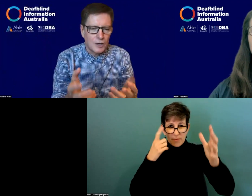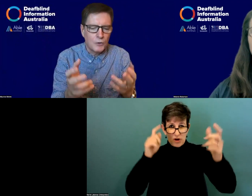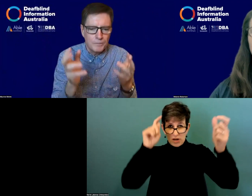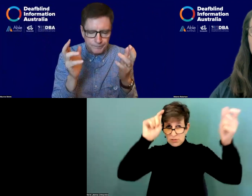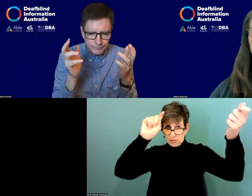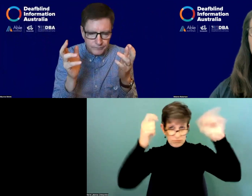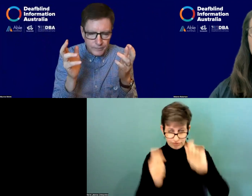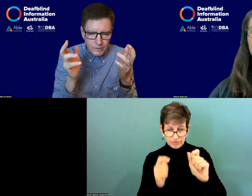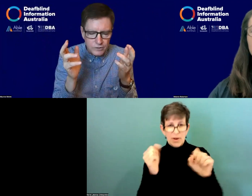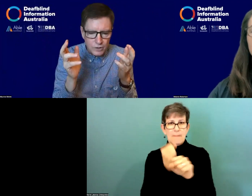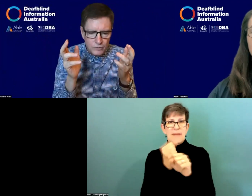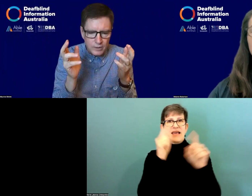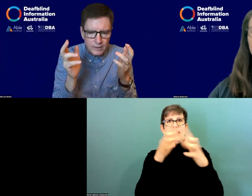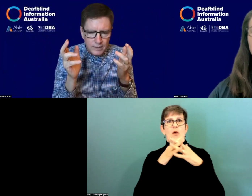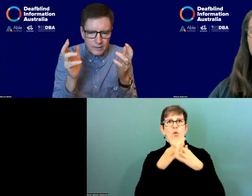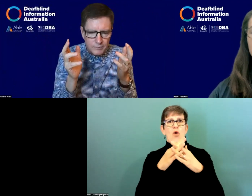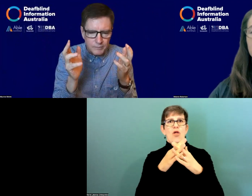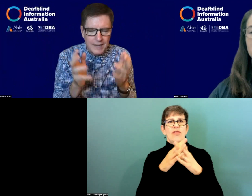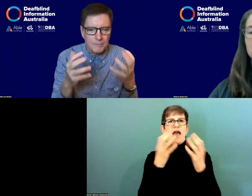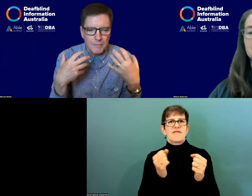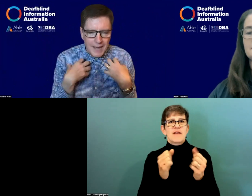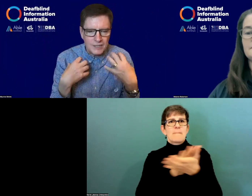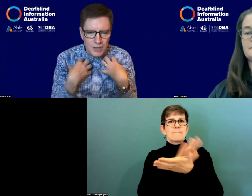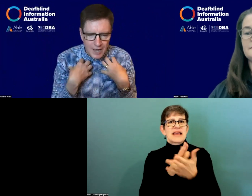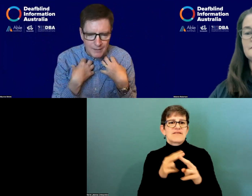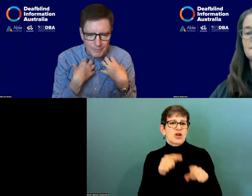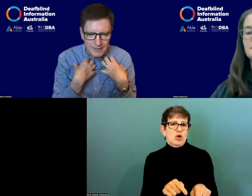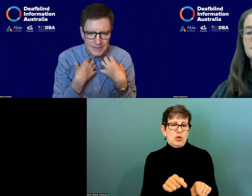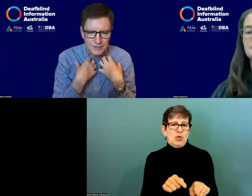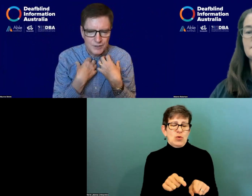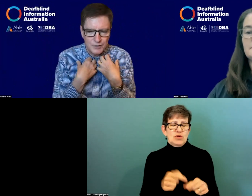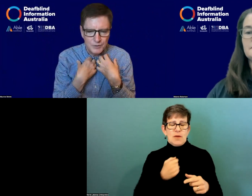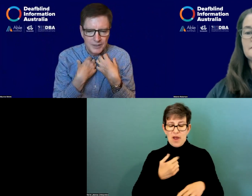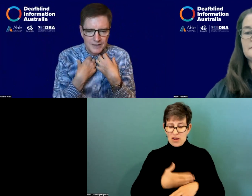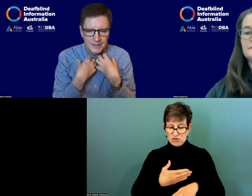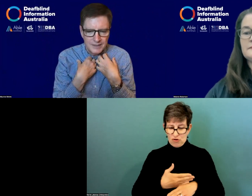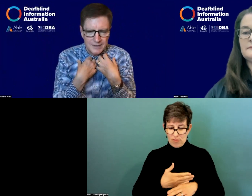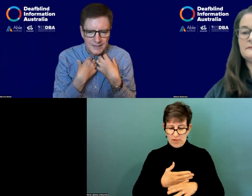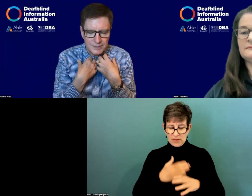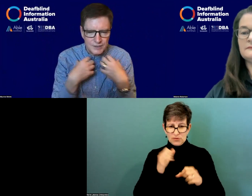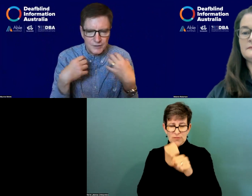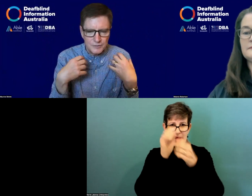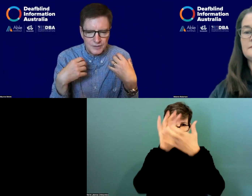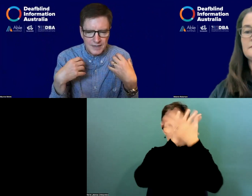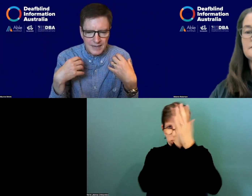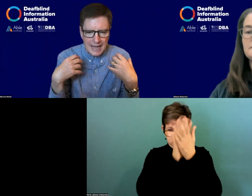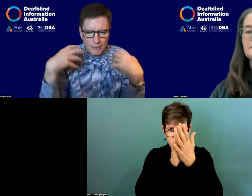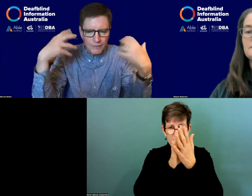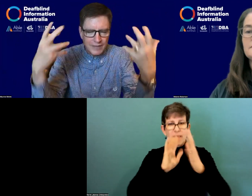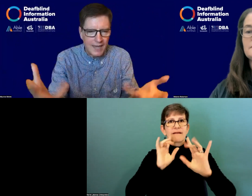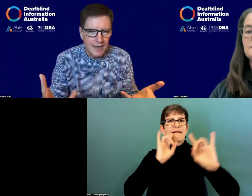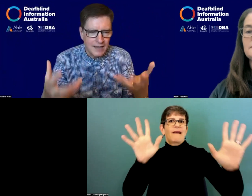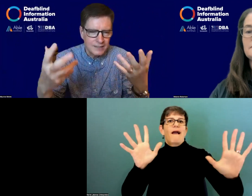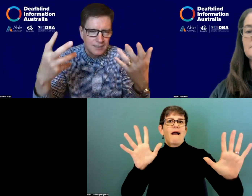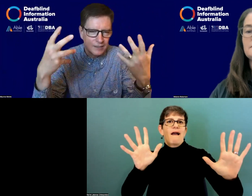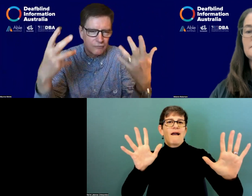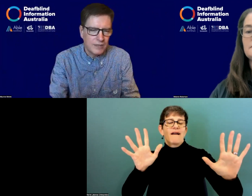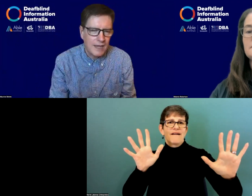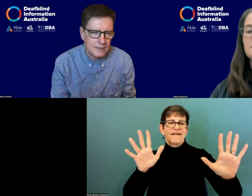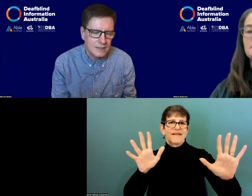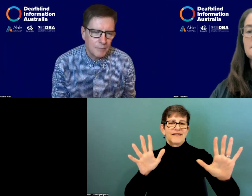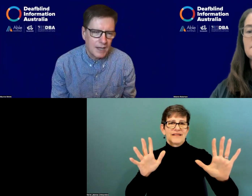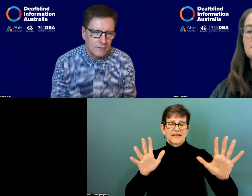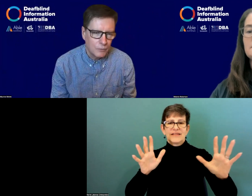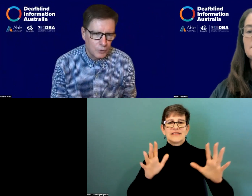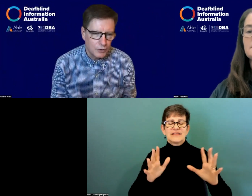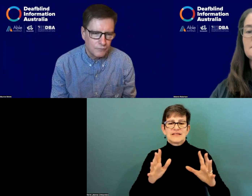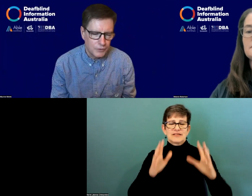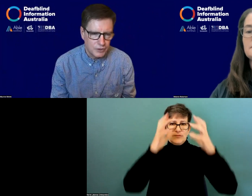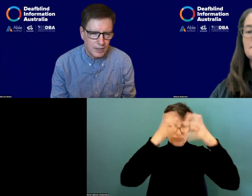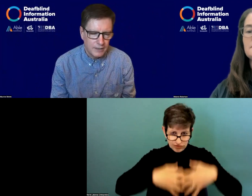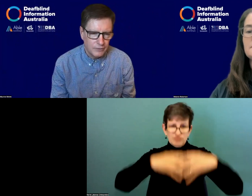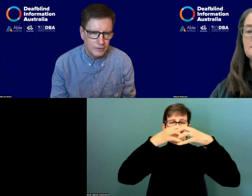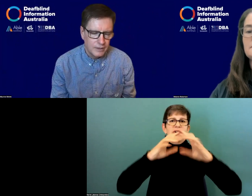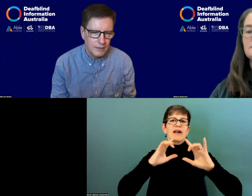And so my job is to out of chaos create some kind of order for the child.